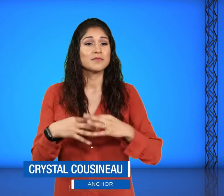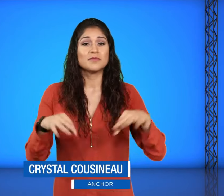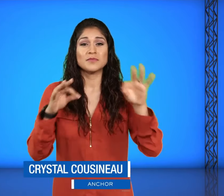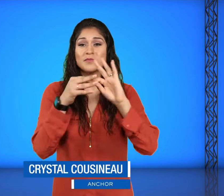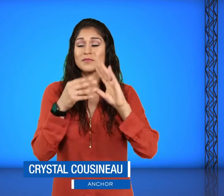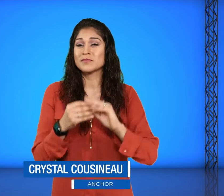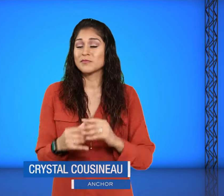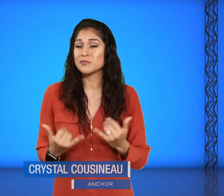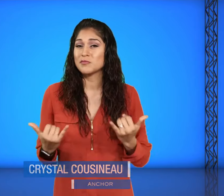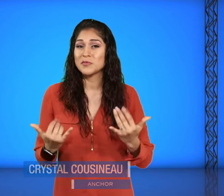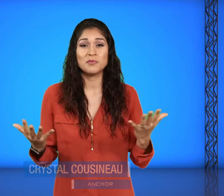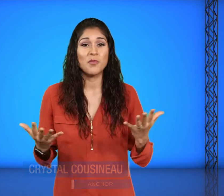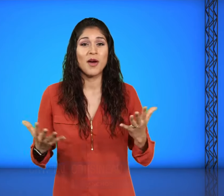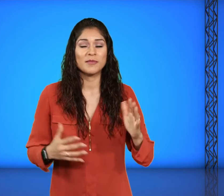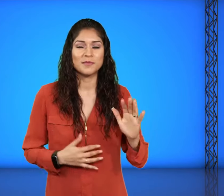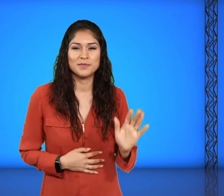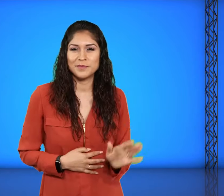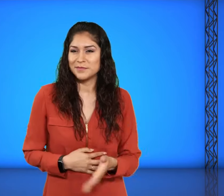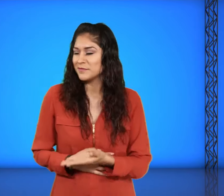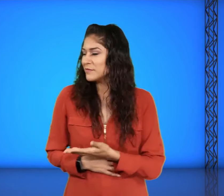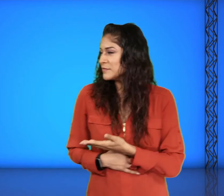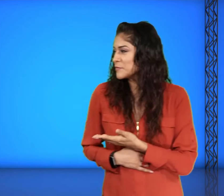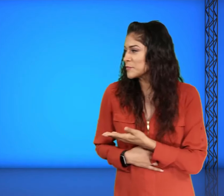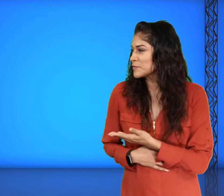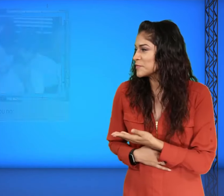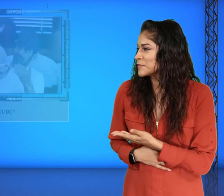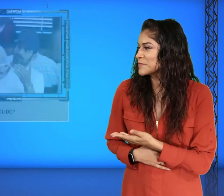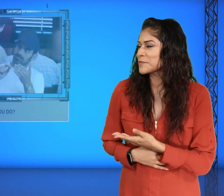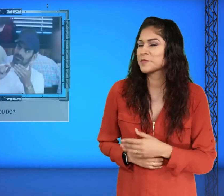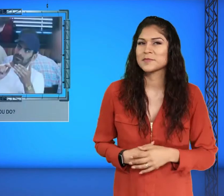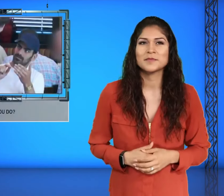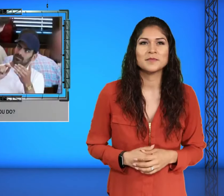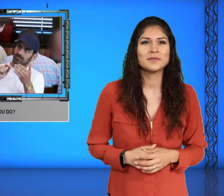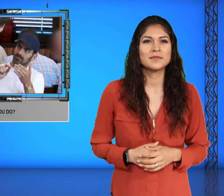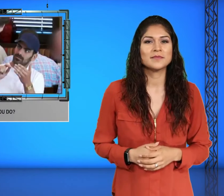Here are your top stories for today.